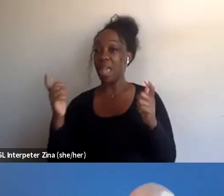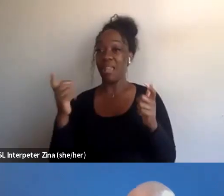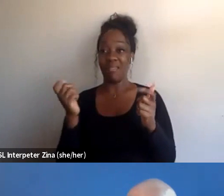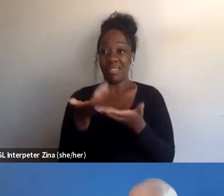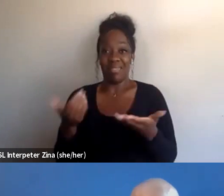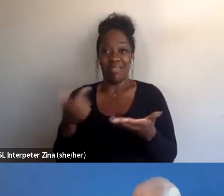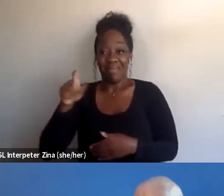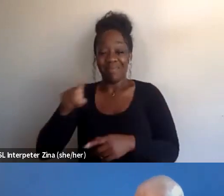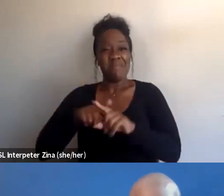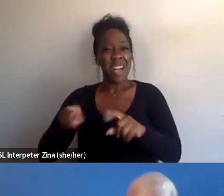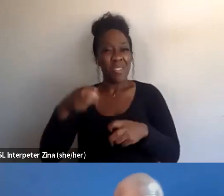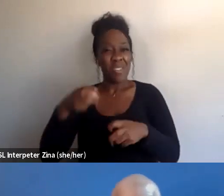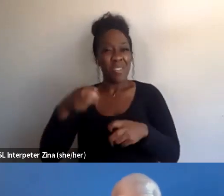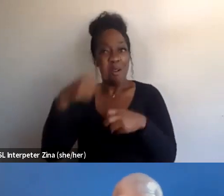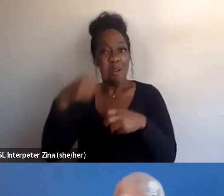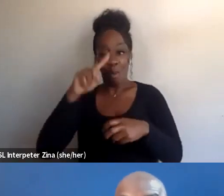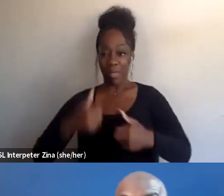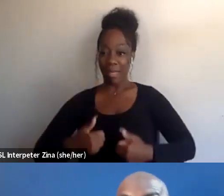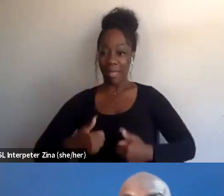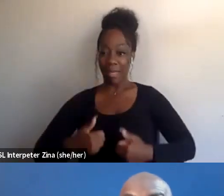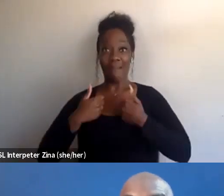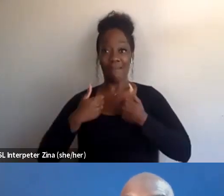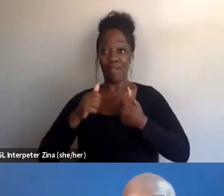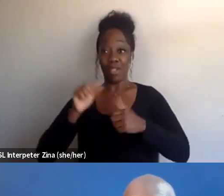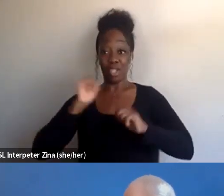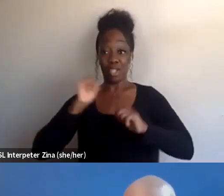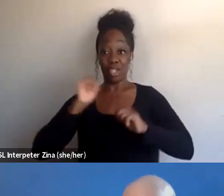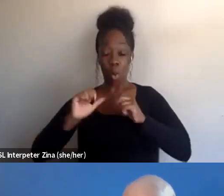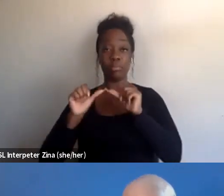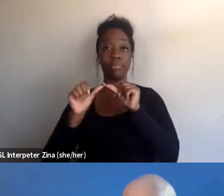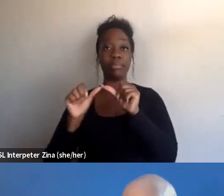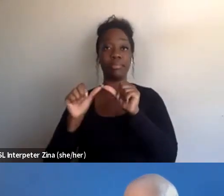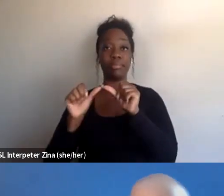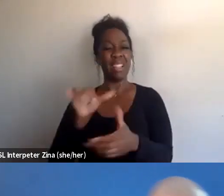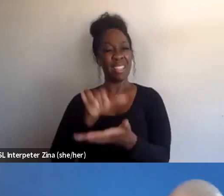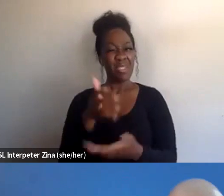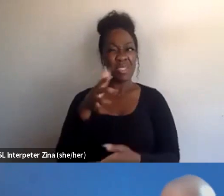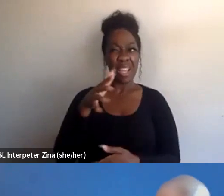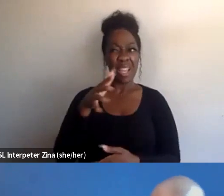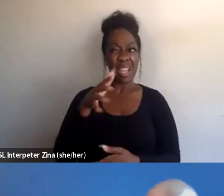of the show which for me was part of the disappointment in the industry of how do we keep our work alive